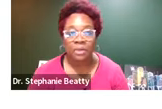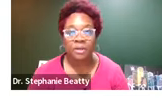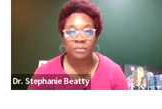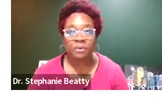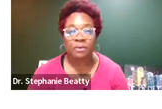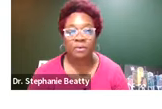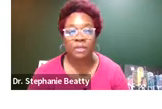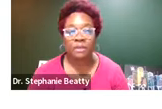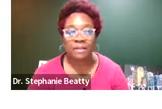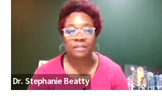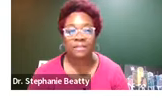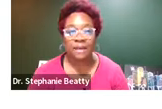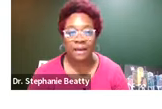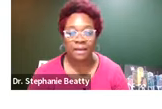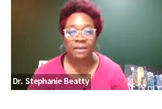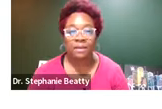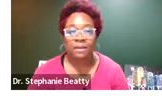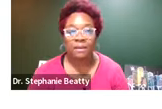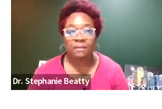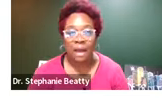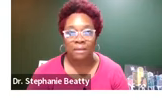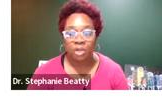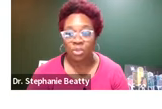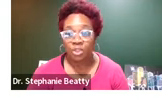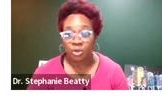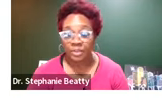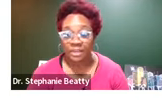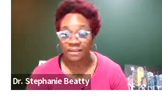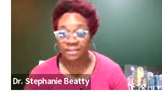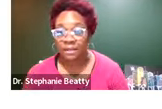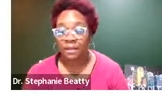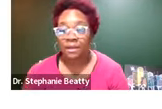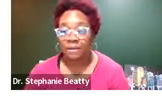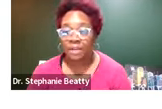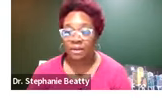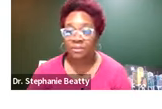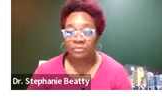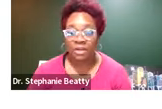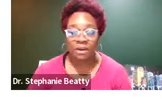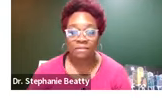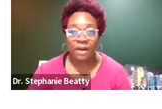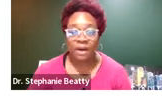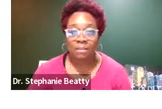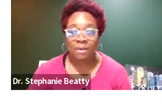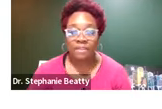hearing people like to say, "Don't interpret this," if they're in front of,